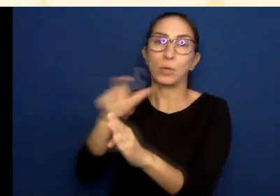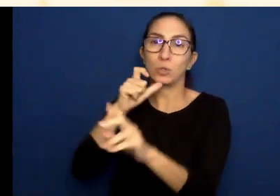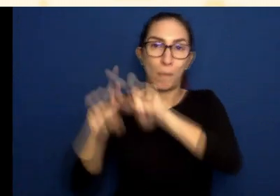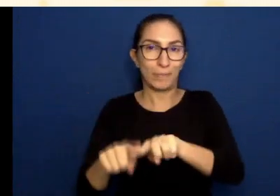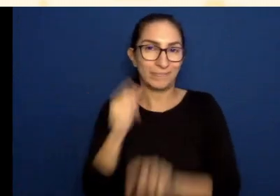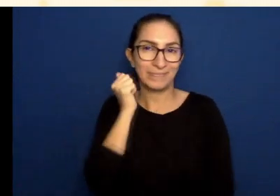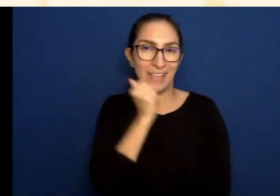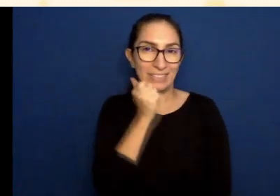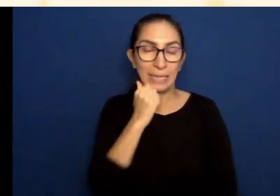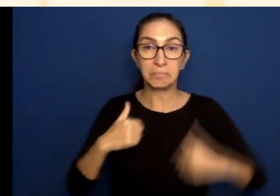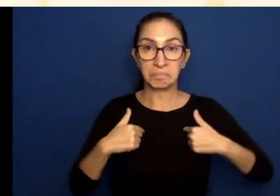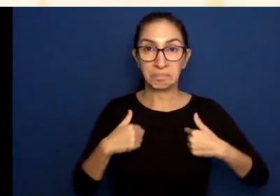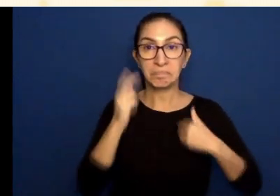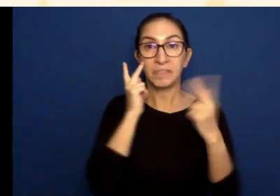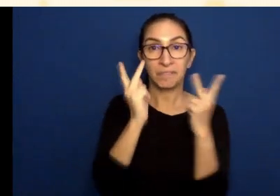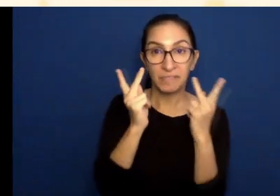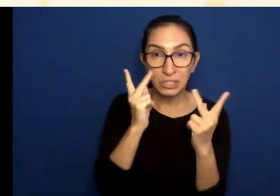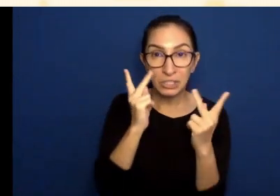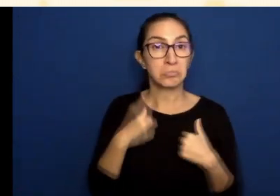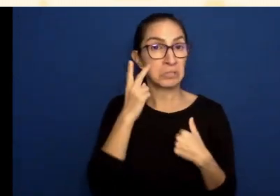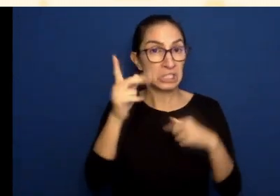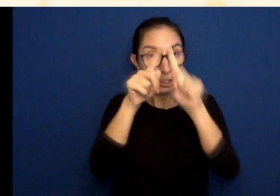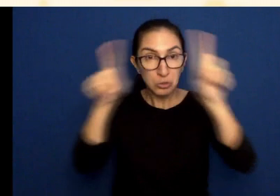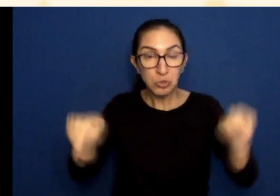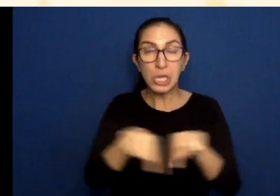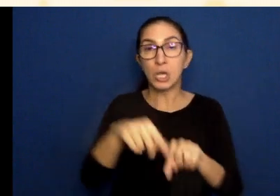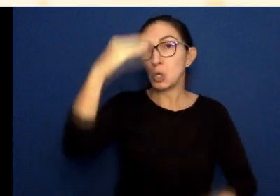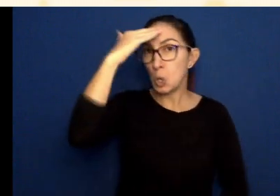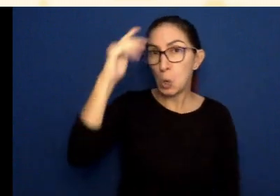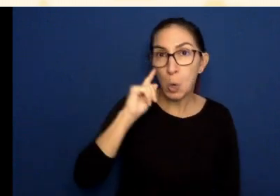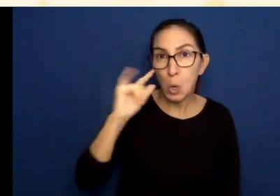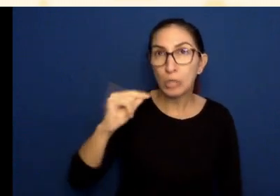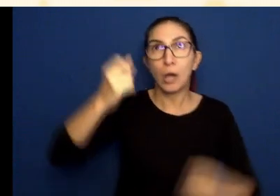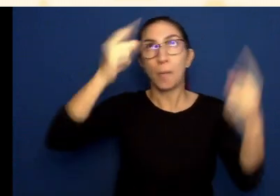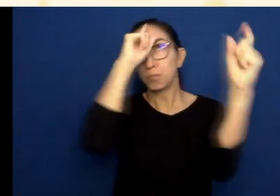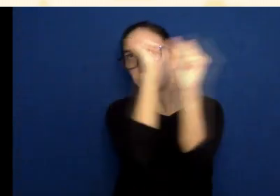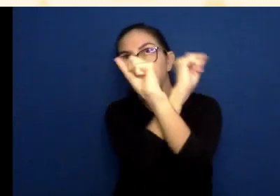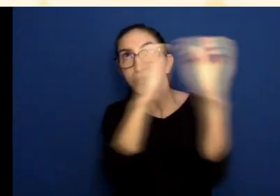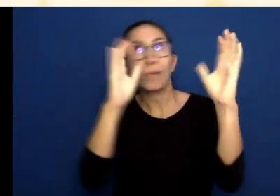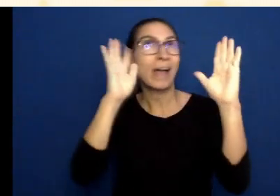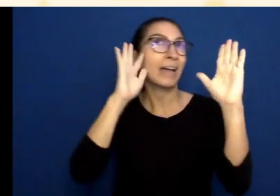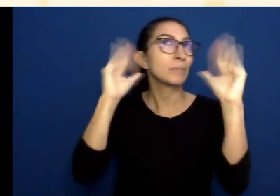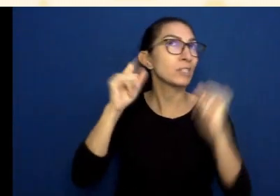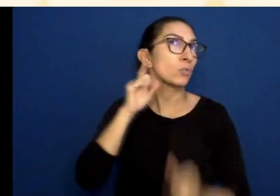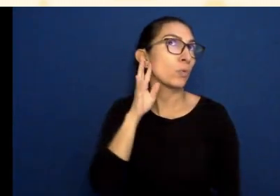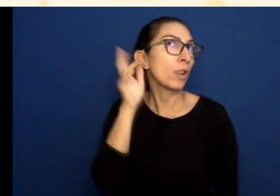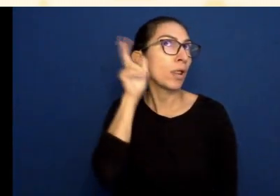I was always someone who said the only person who should really be testing with an assistive technology is someone who uses it every day.